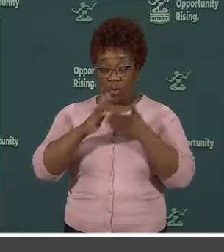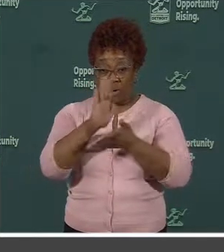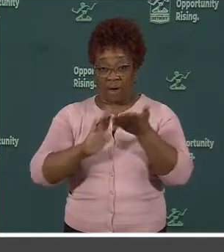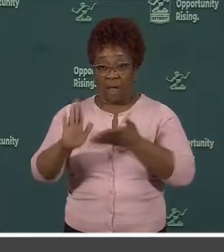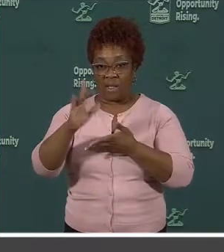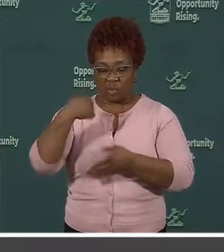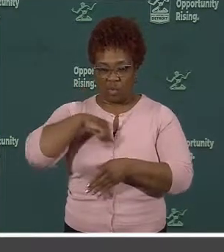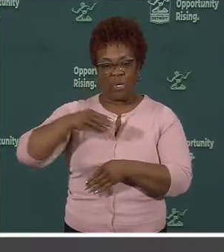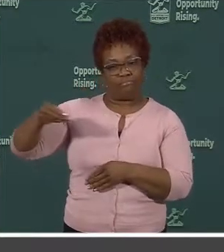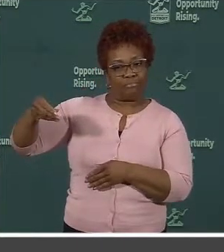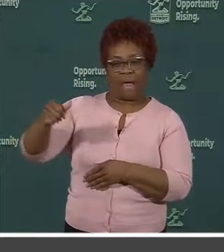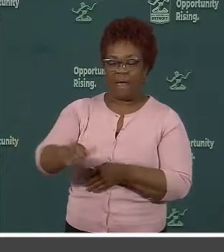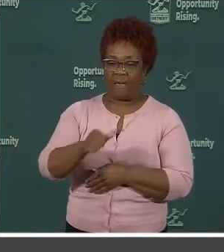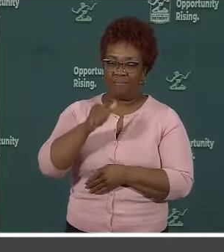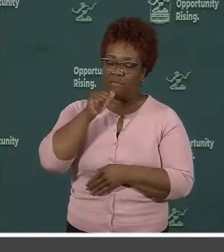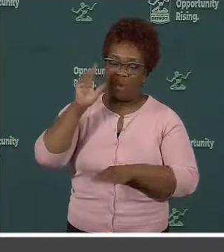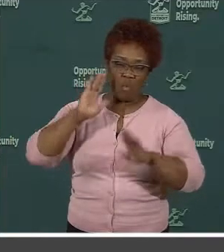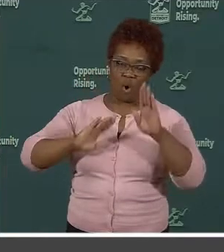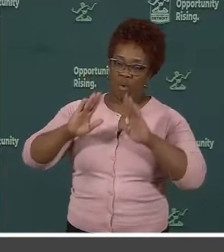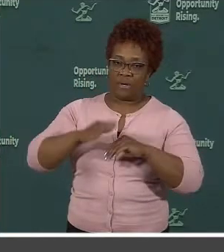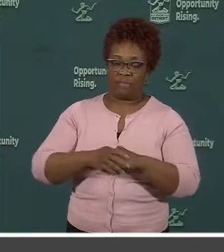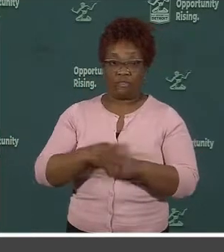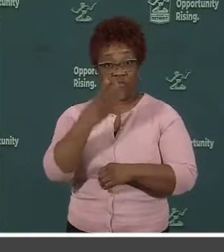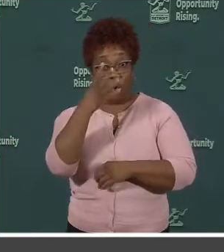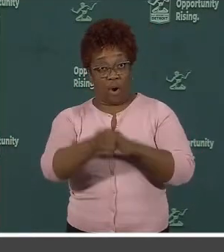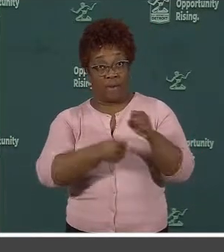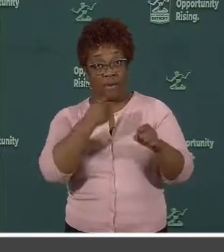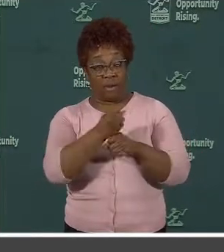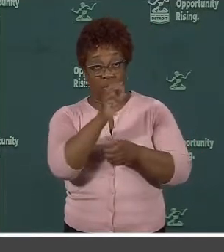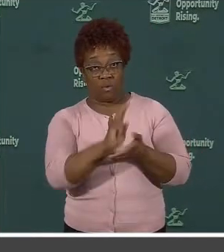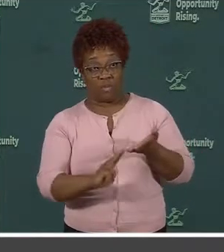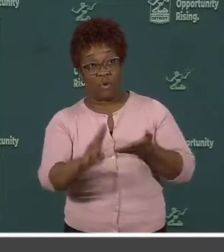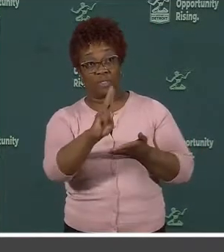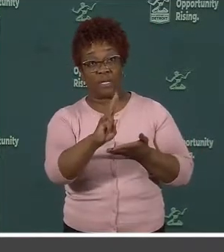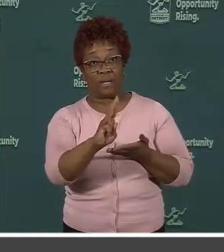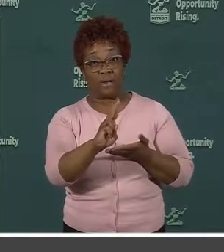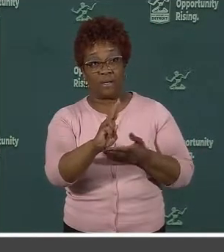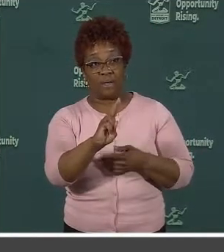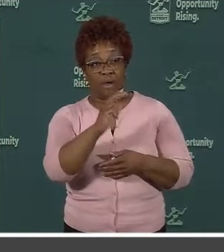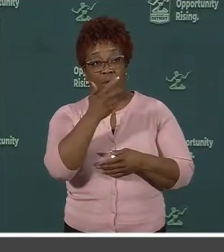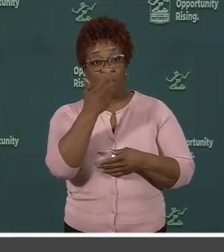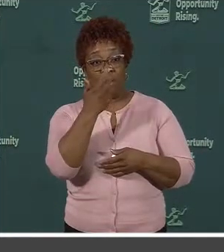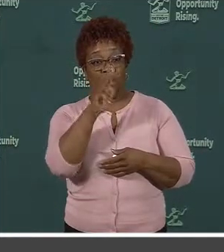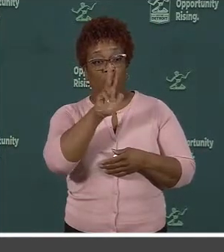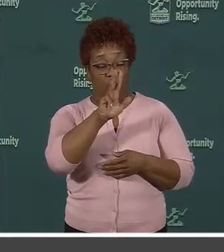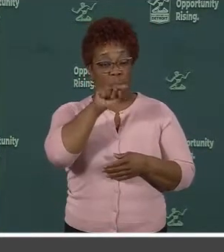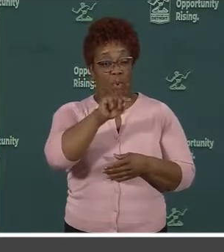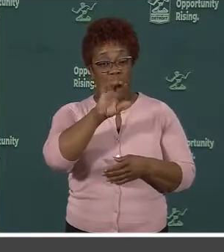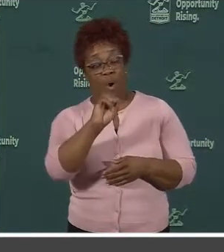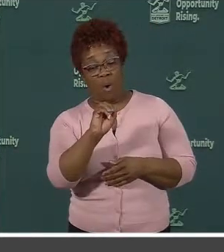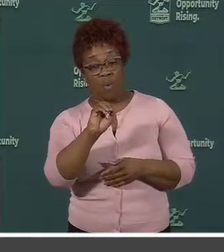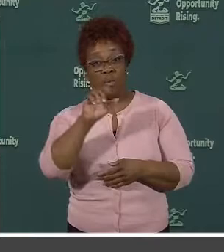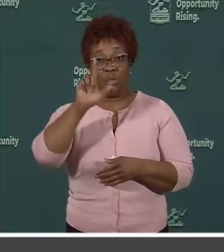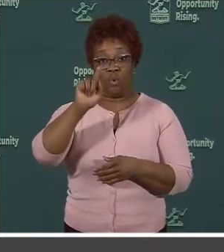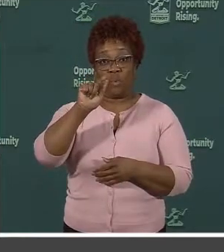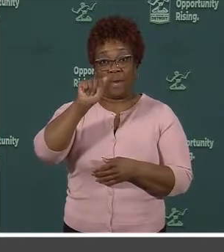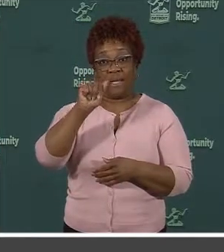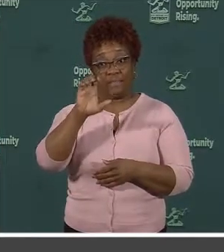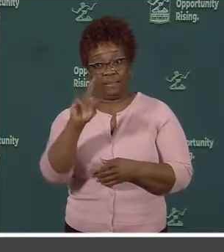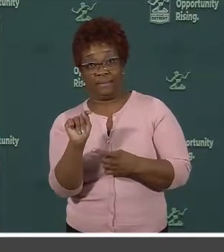HAVE TO WORRY ABOUT IT IF YOU ACCEPTED TO A FOUR YEAR UNIVERSITY WITH A THREE POINT OWN A TWENTY ONE ON YOUR ACT AND THAT'S ACTUALLY WAIVED